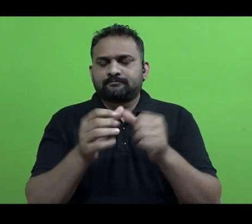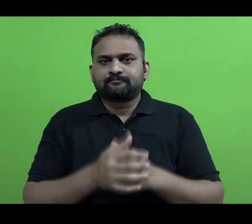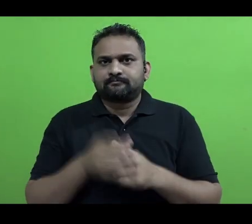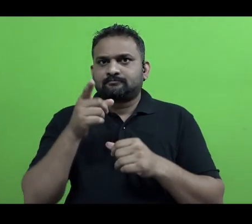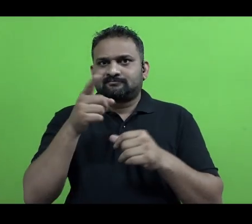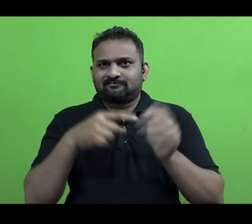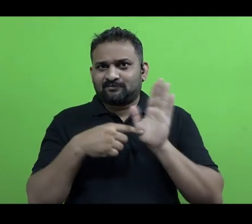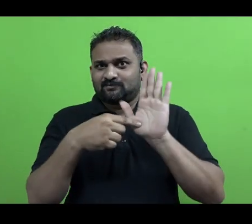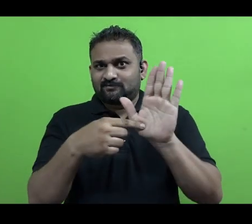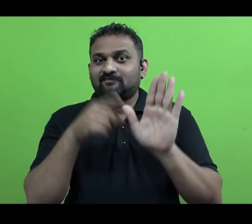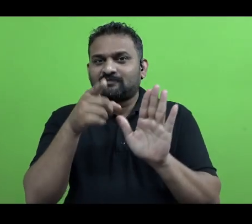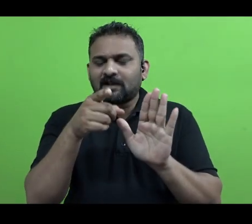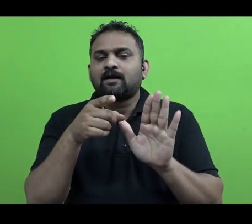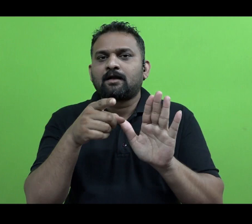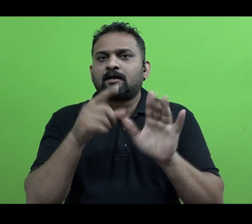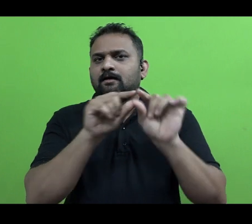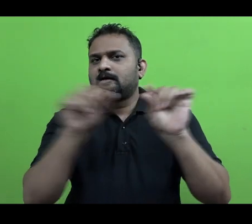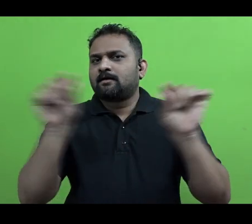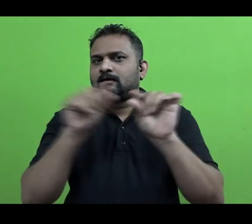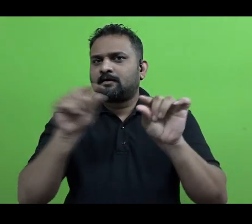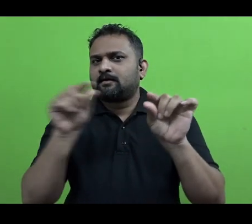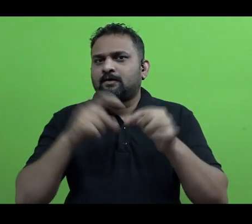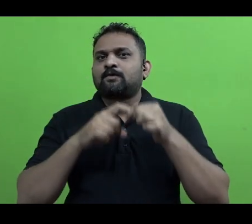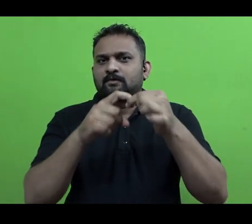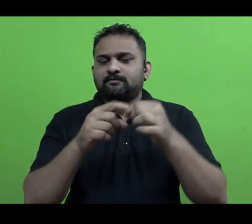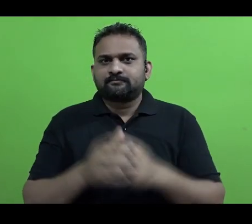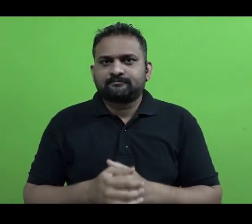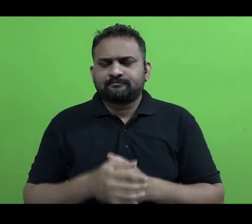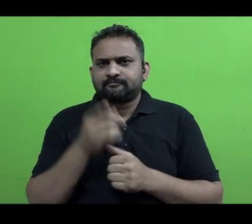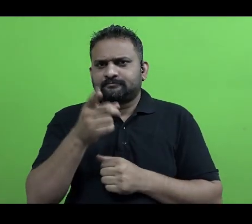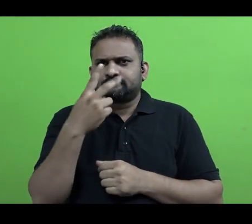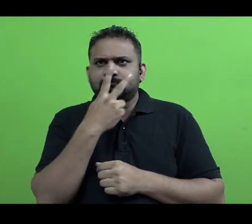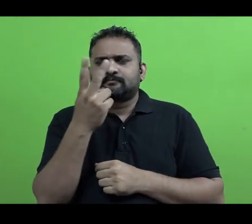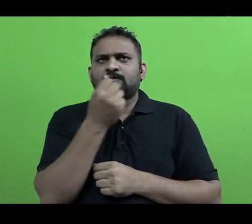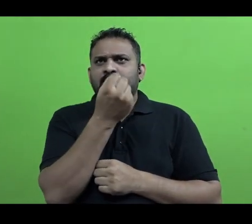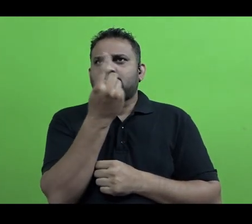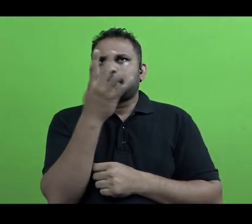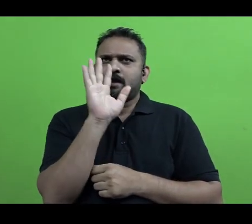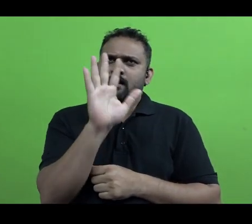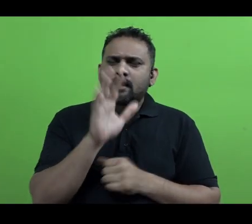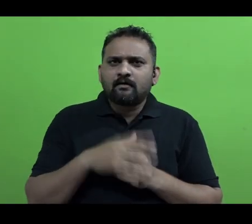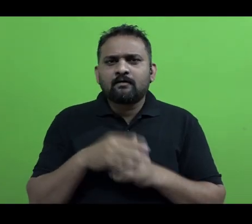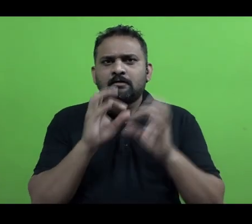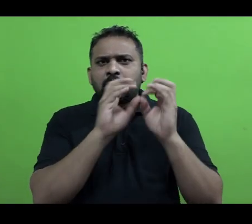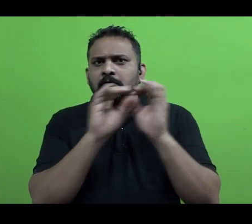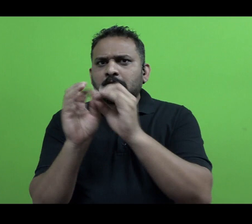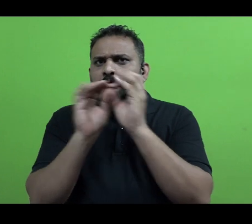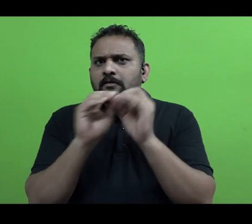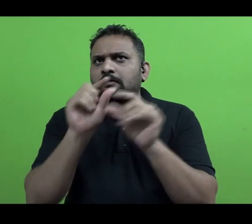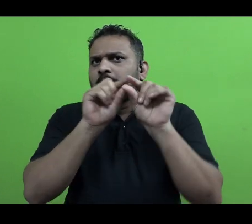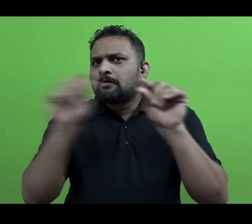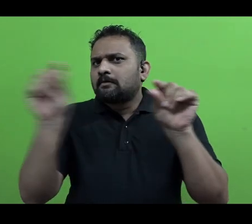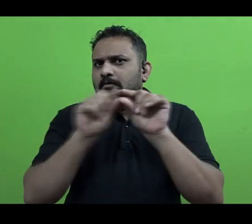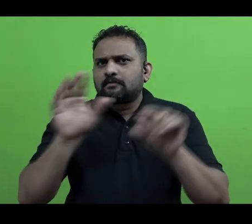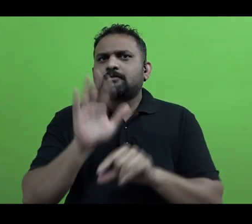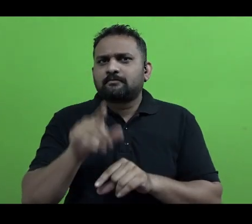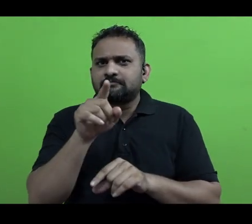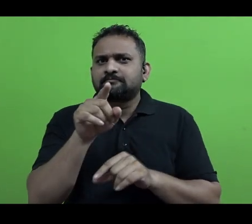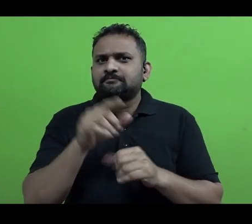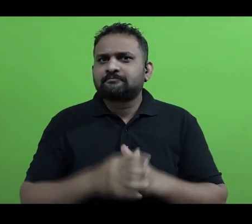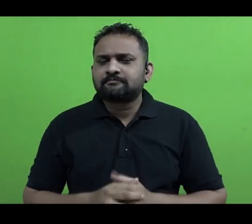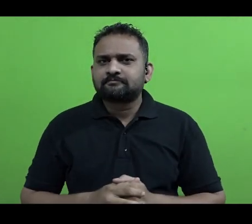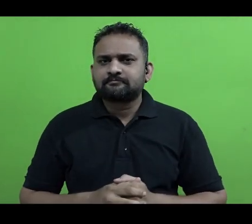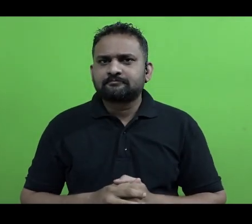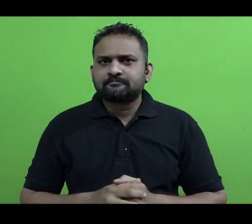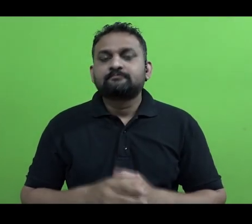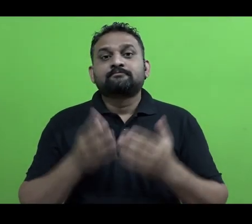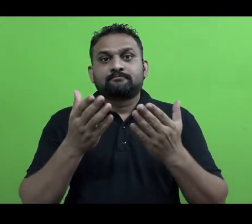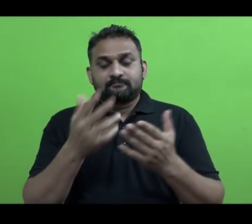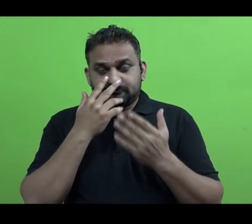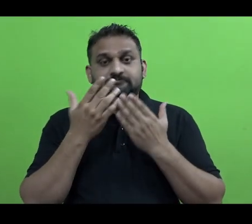This is a word problem. As you can see, there are numbers as well as words in this word problem. So